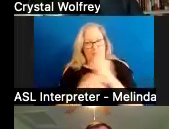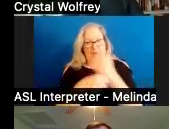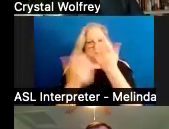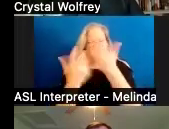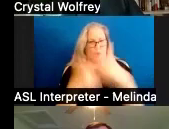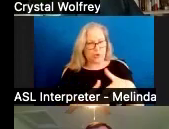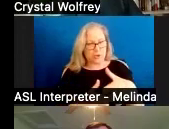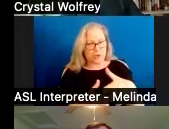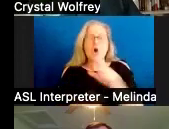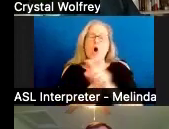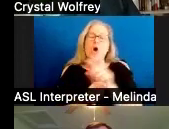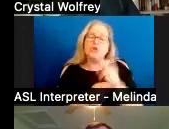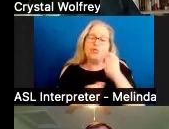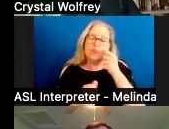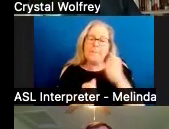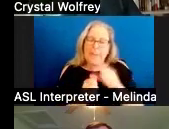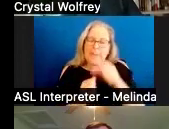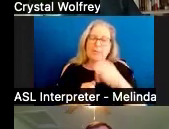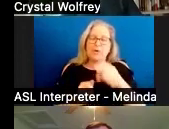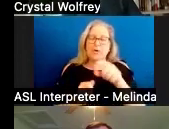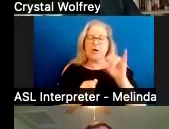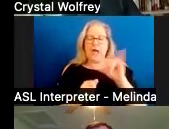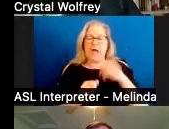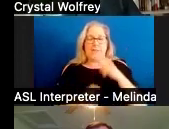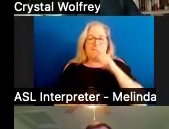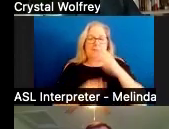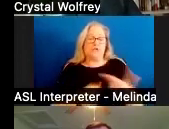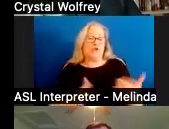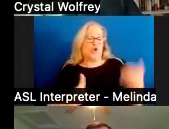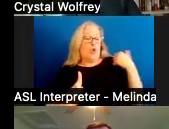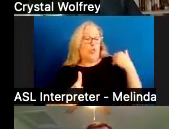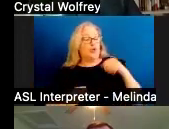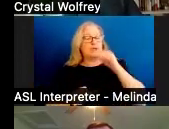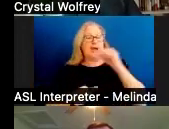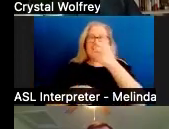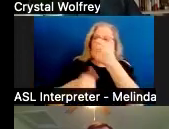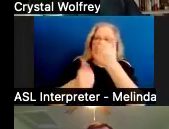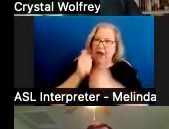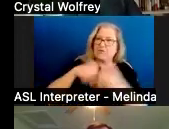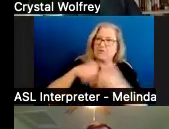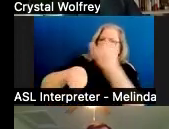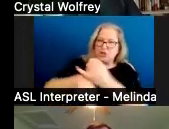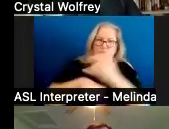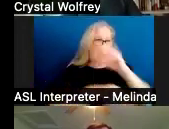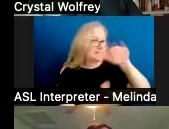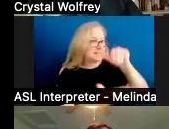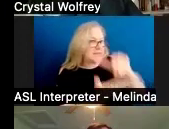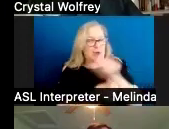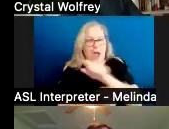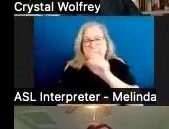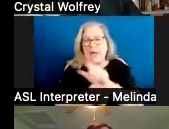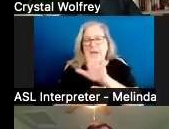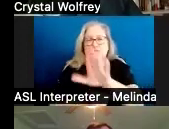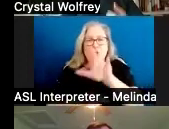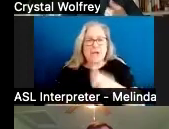Also keep in mind something I said earlier: Not every institute and center is going to be able to meet your needs because of their own limitations,